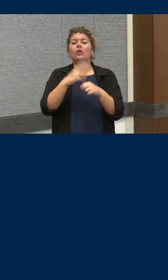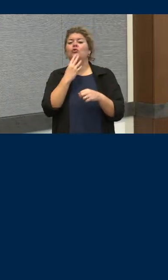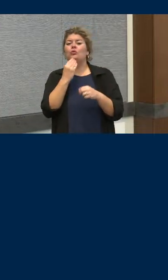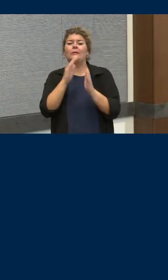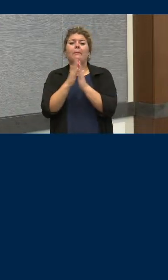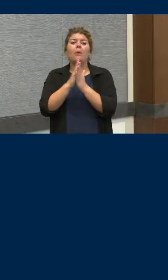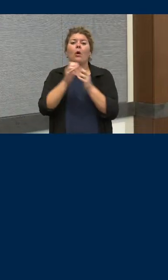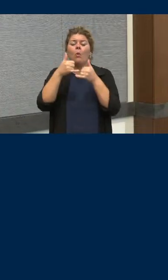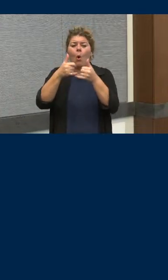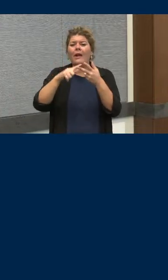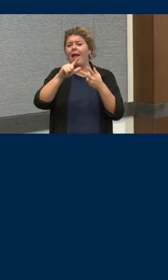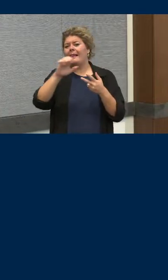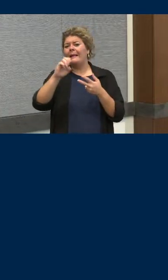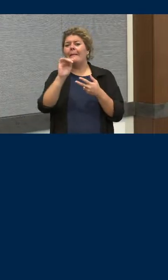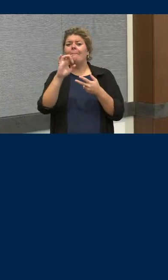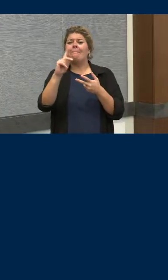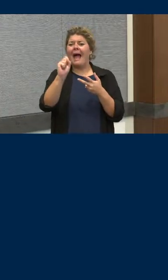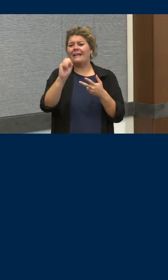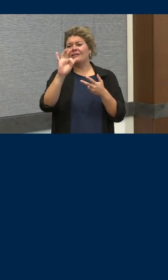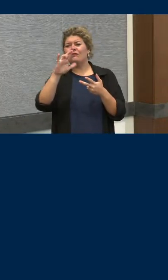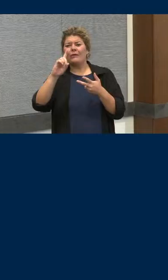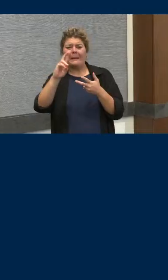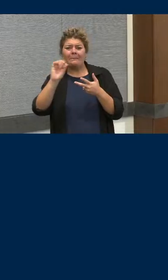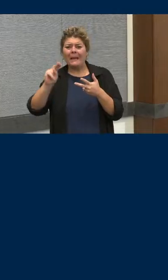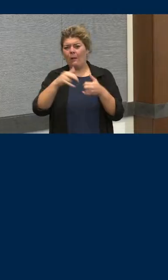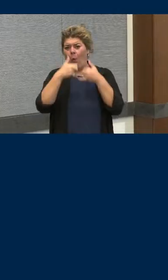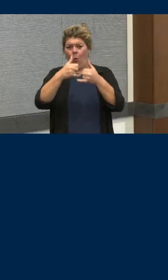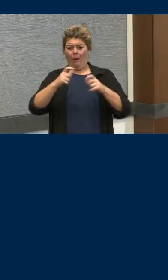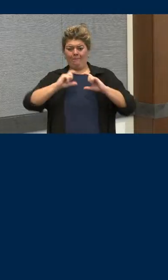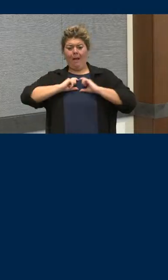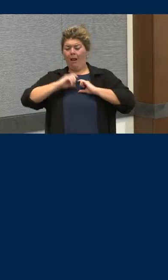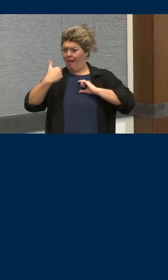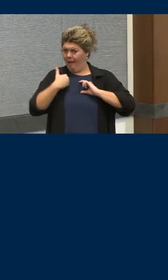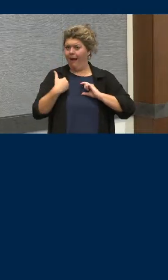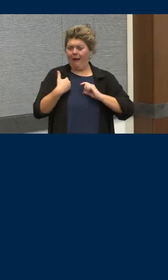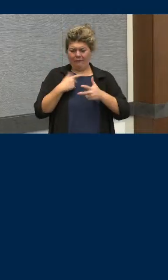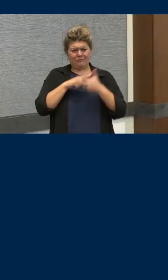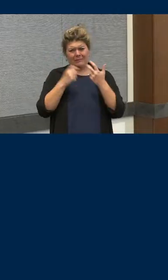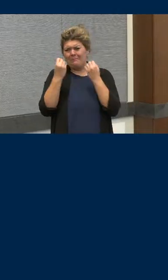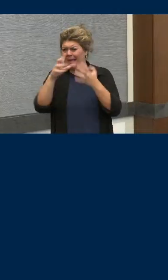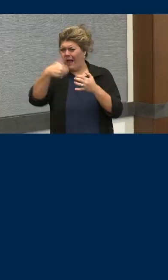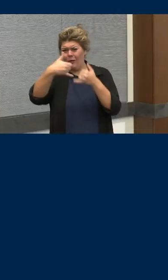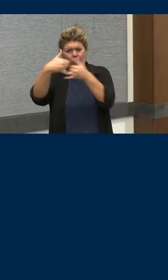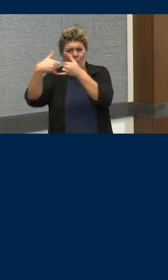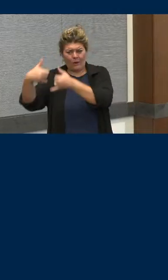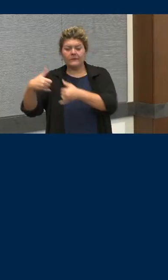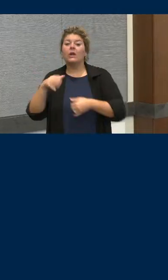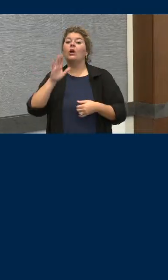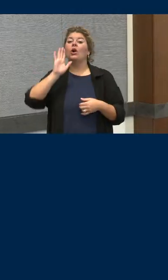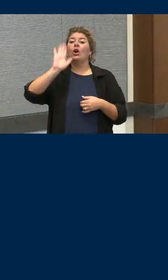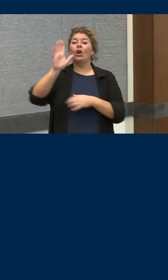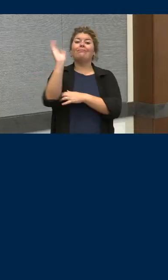Medal, among many others. Her lecture, Vernacular Religion